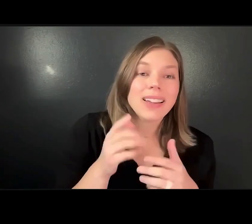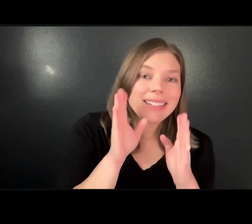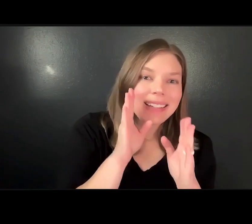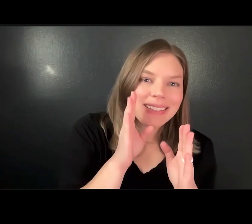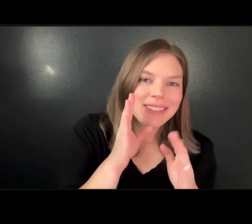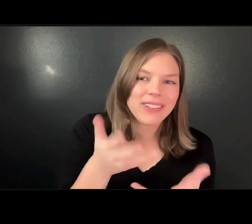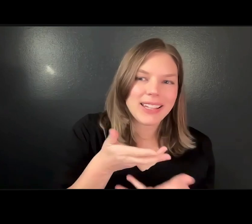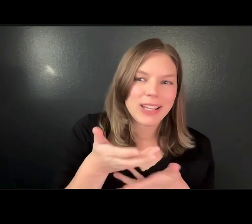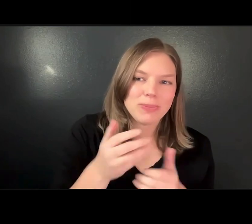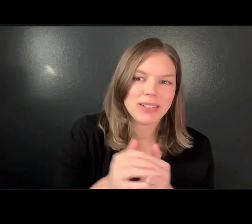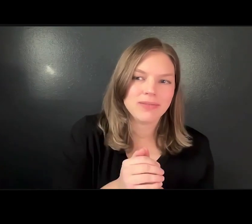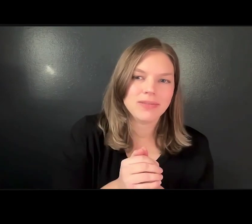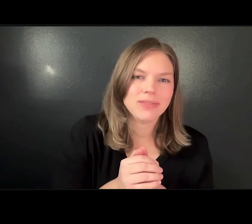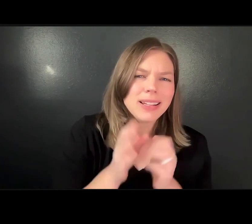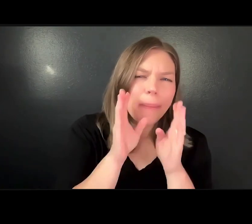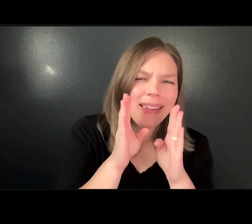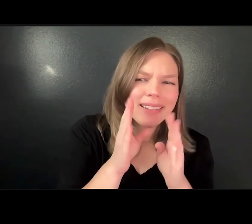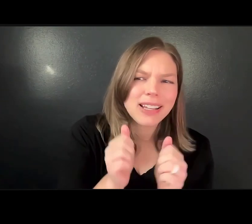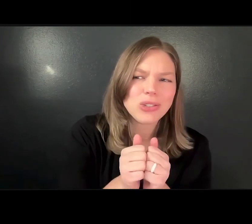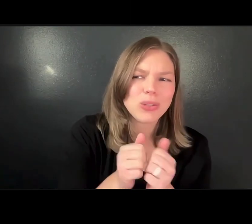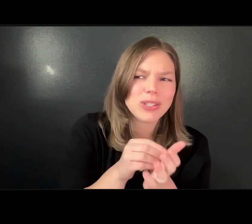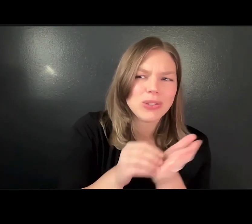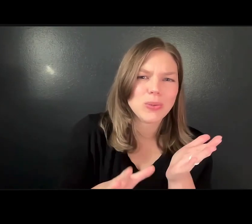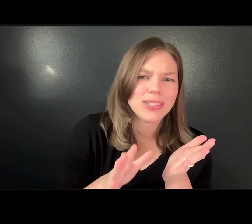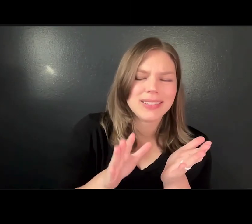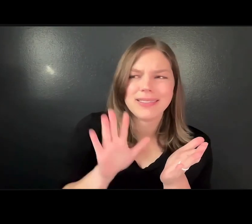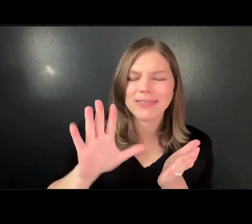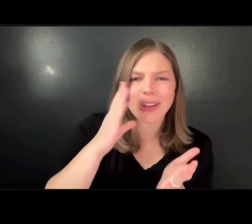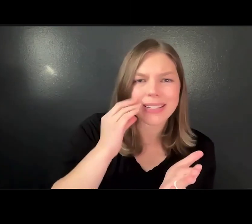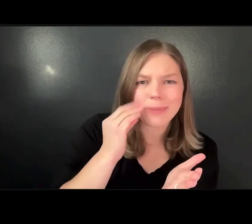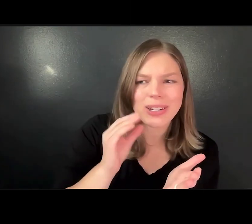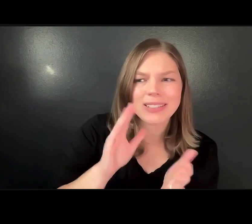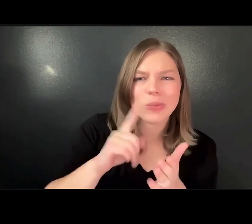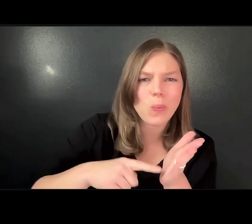Secondly is attentive engagement. Pay attention to the experiences that students have had